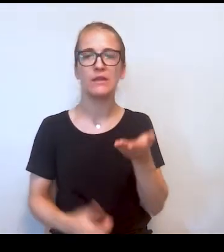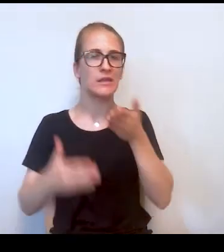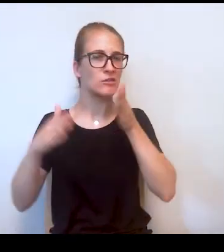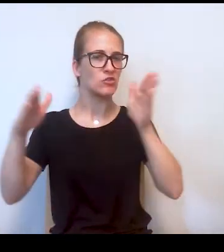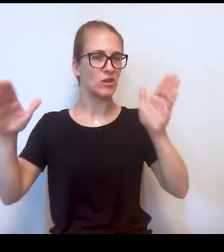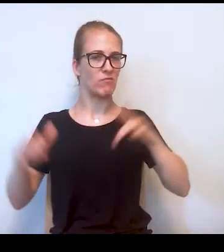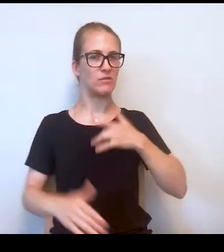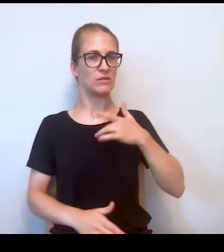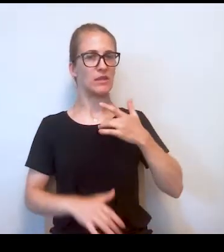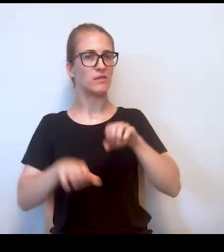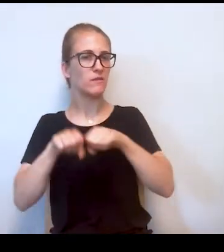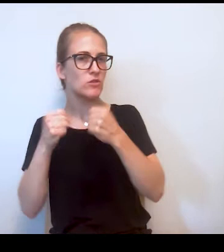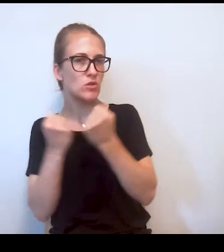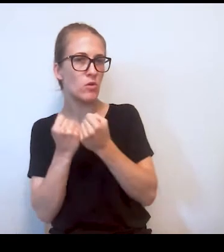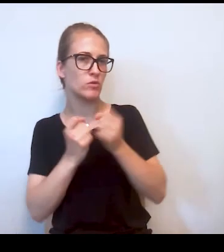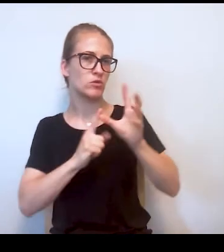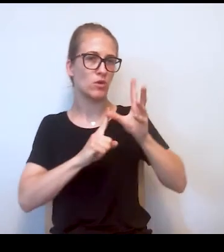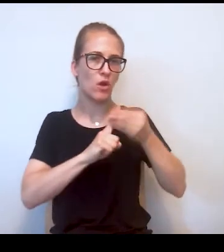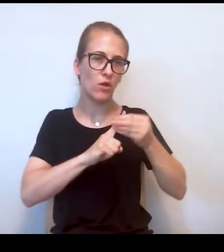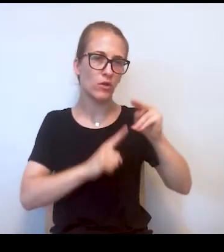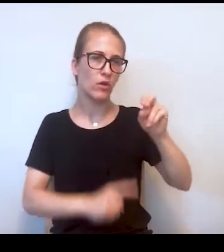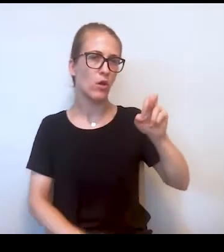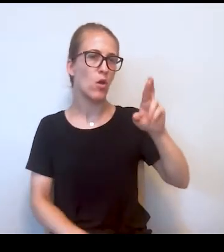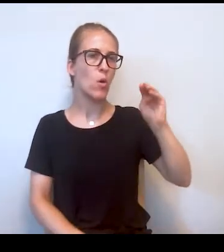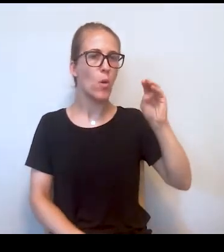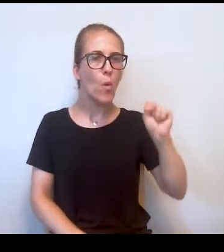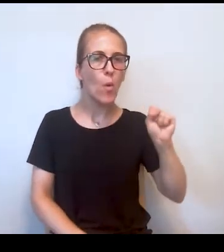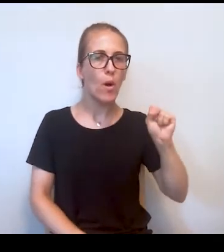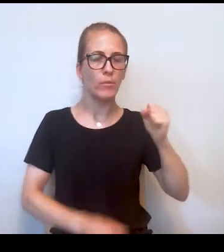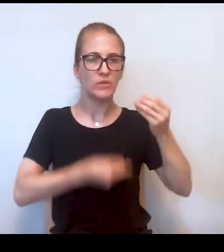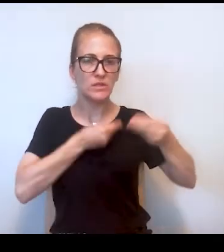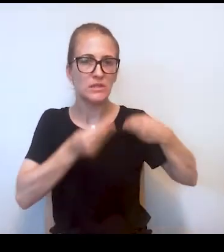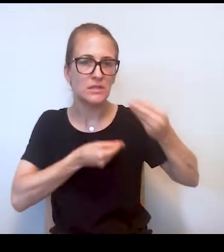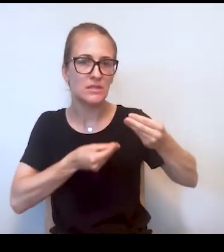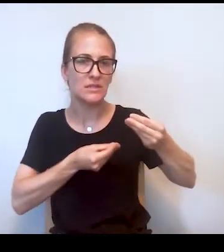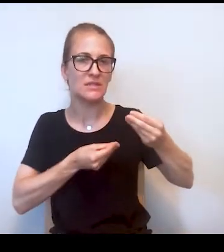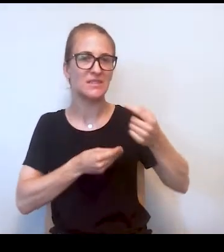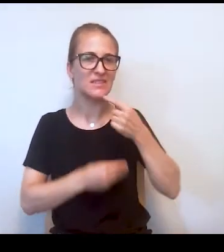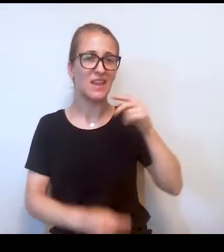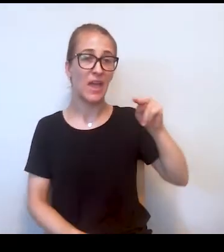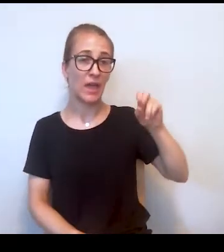Even saying norms is not really a thing. It's an idea of typicalism.